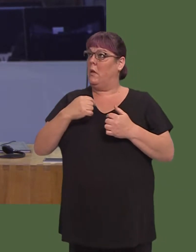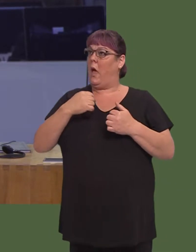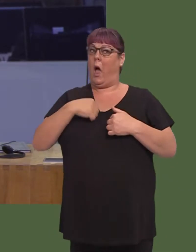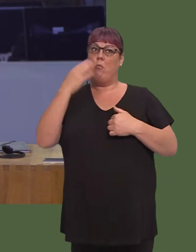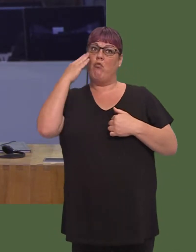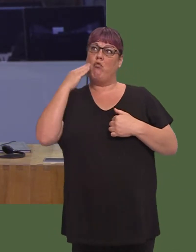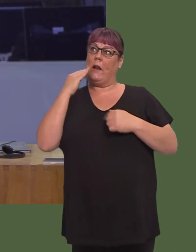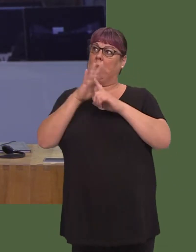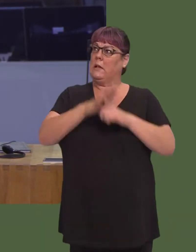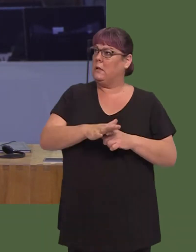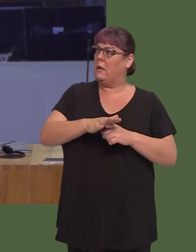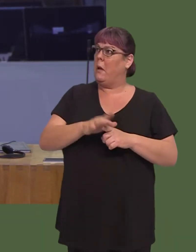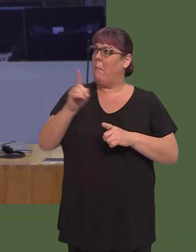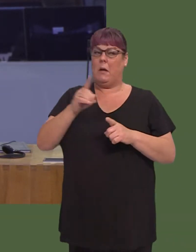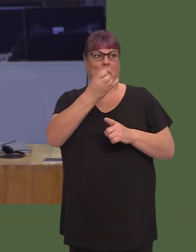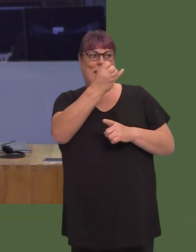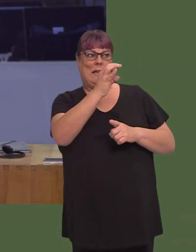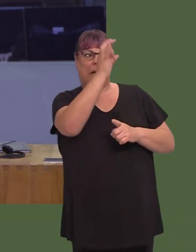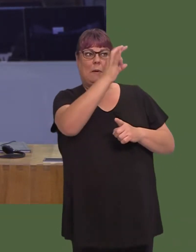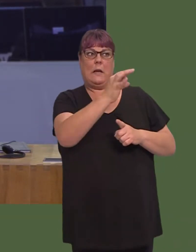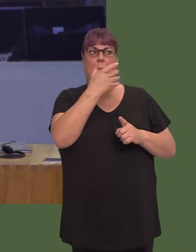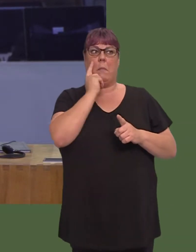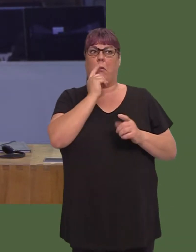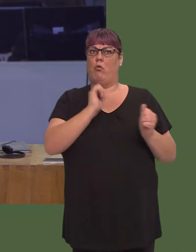Gareth Bennett AM: Thank you, Deputy Presiding Officer. First Minister, which of the following